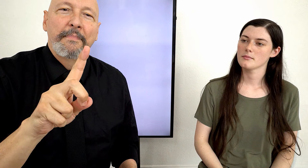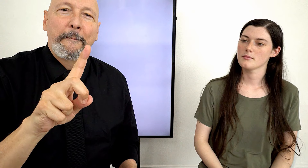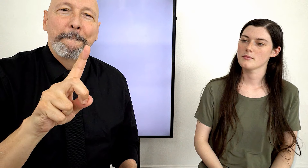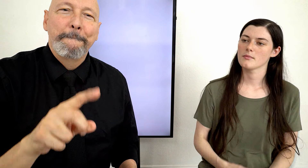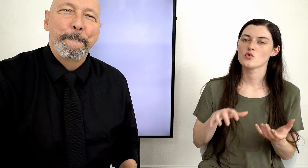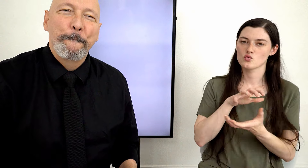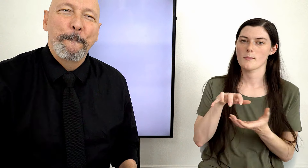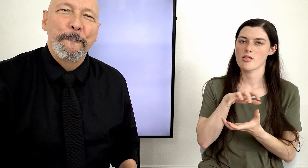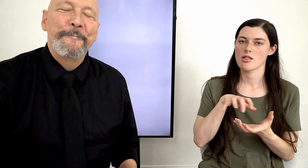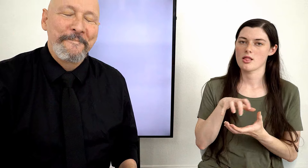scrambled